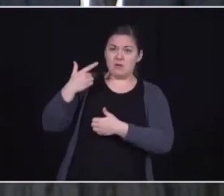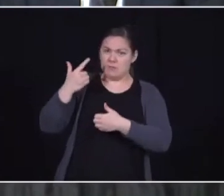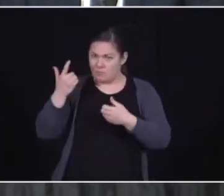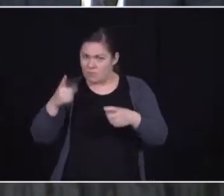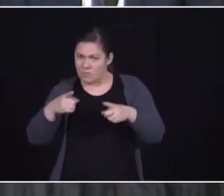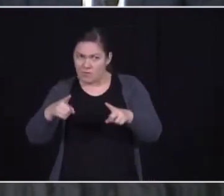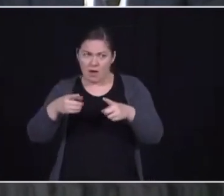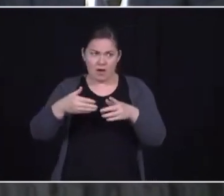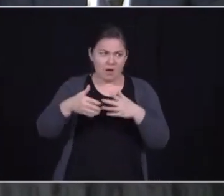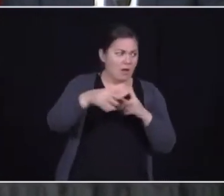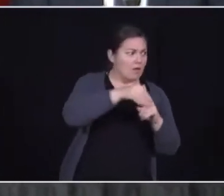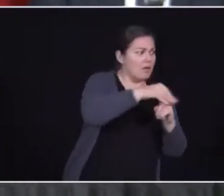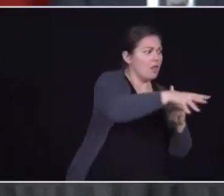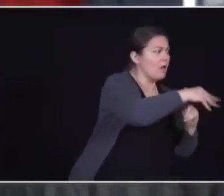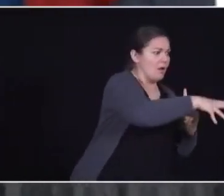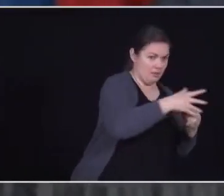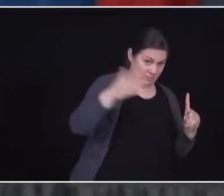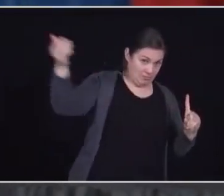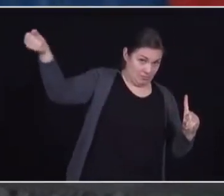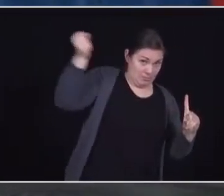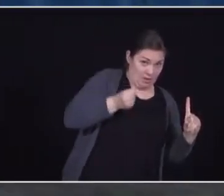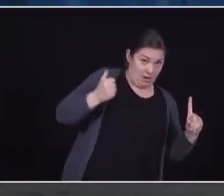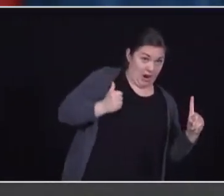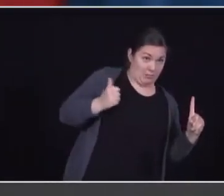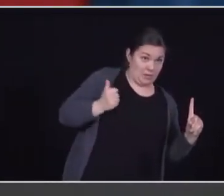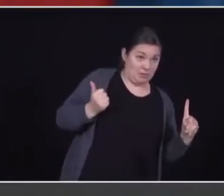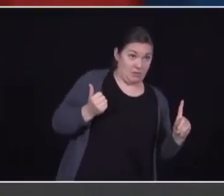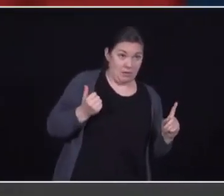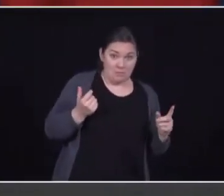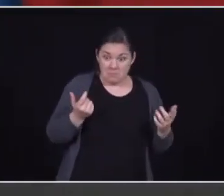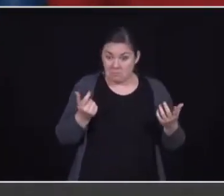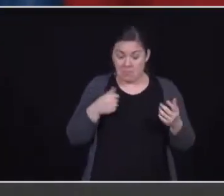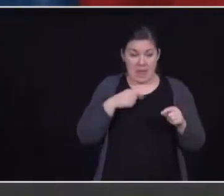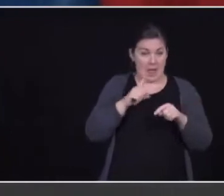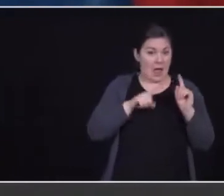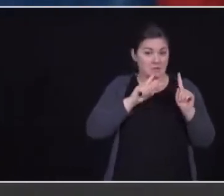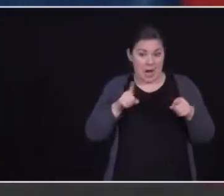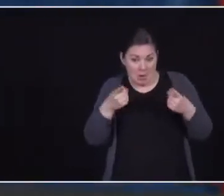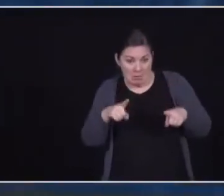Thank you for that answer Doctor Yaffe. My follow-up would be what is the breaking